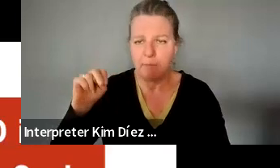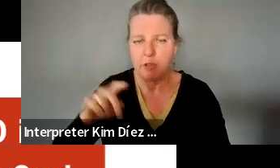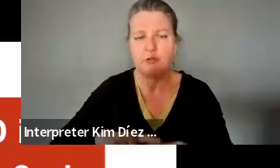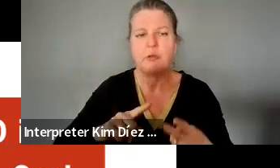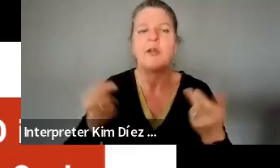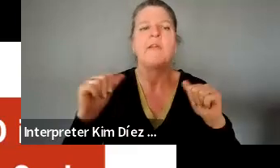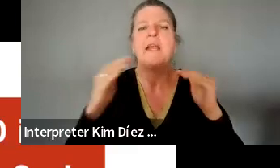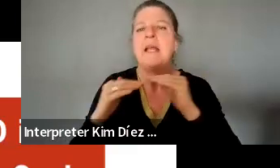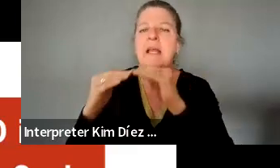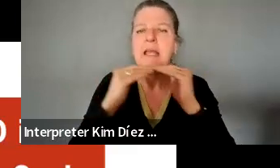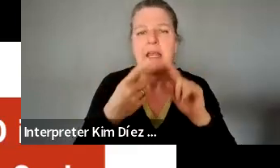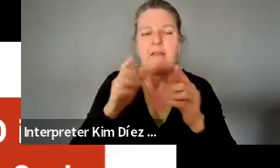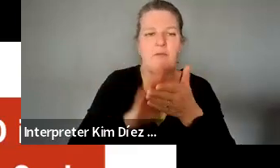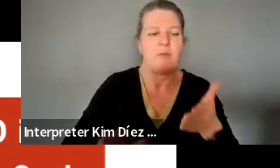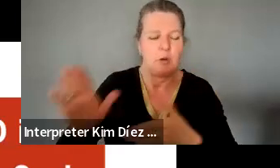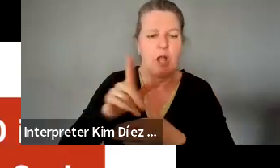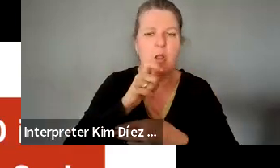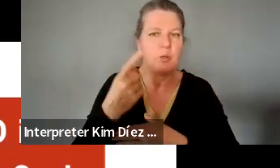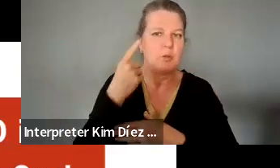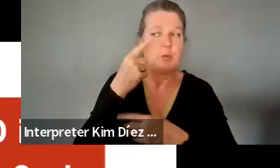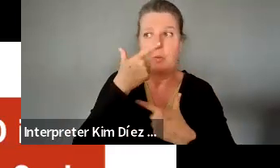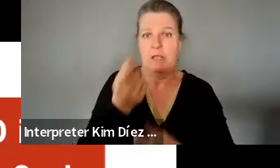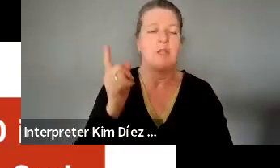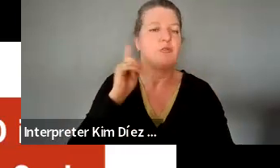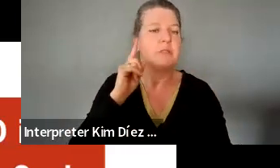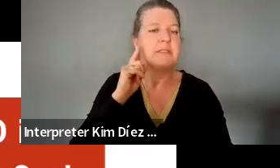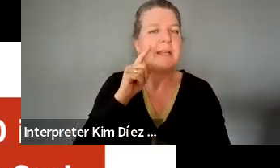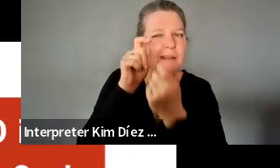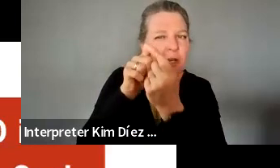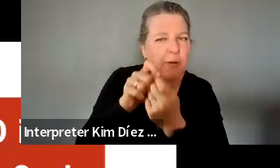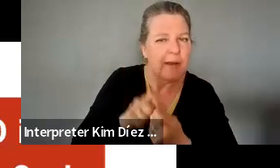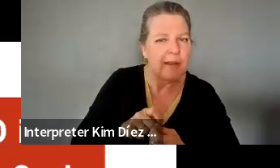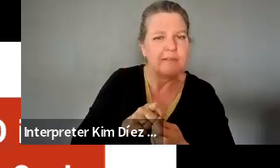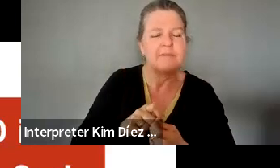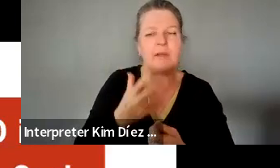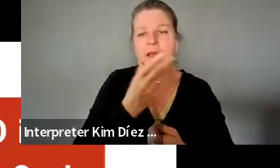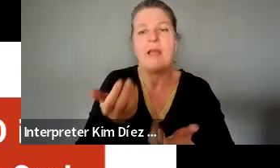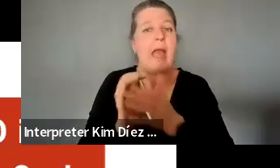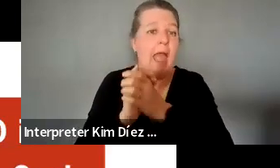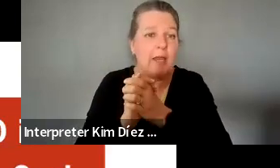who you think would be interested in hearing the details and congratulating you on all your work.